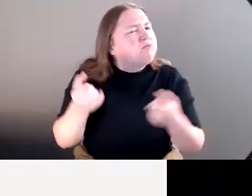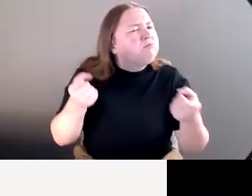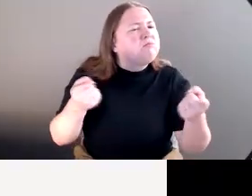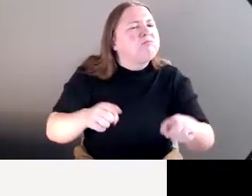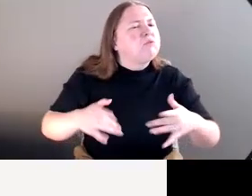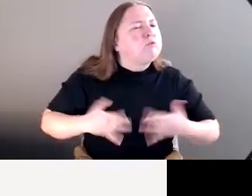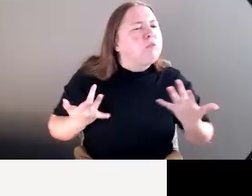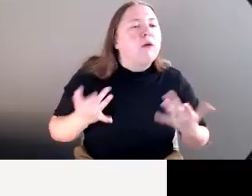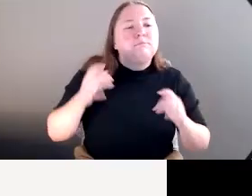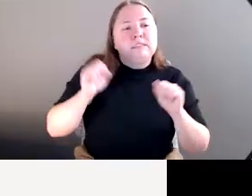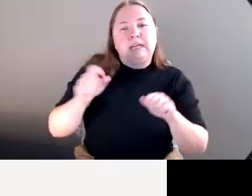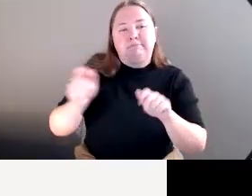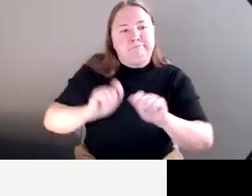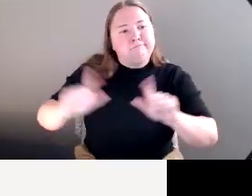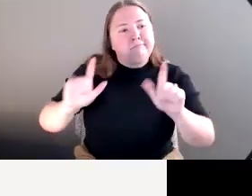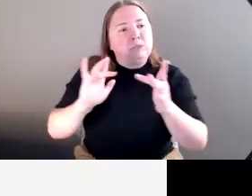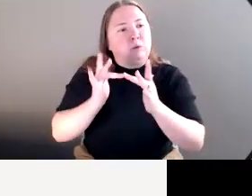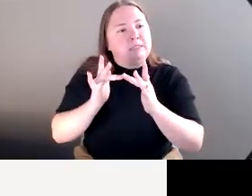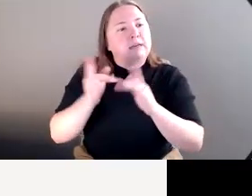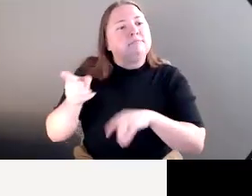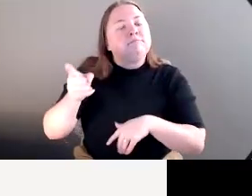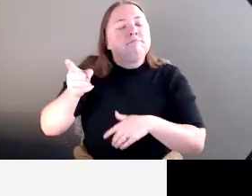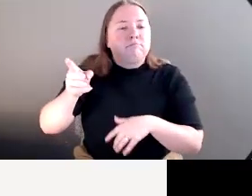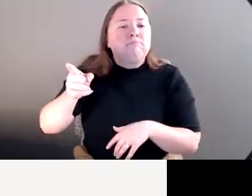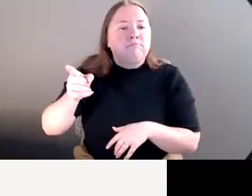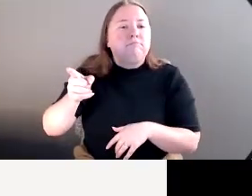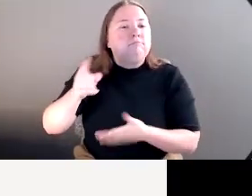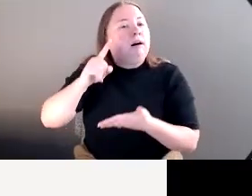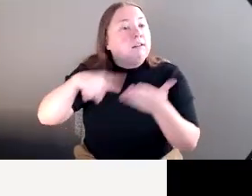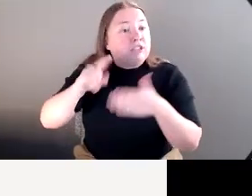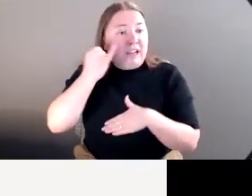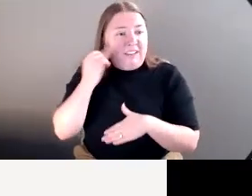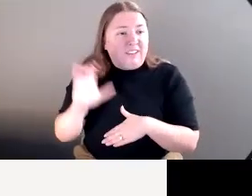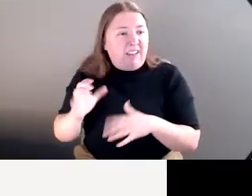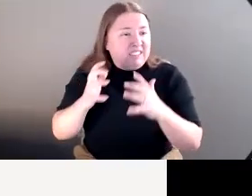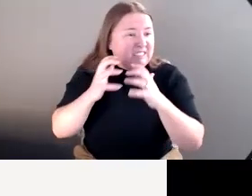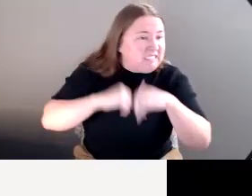You can always go to this website here and check if Canvas is down or not.